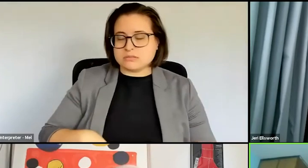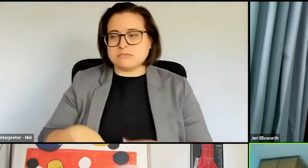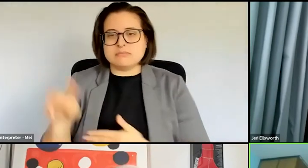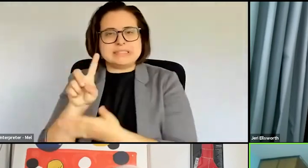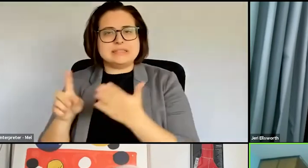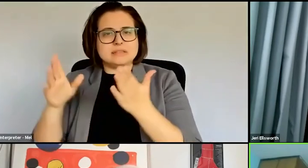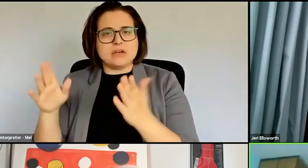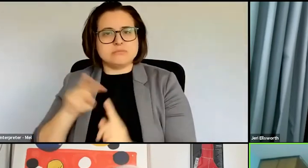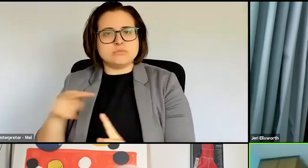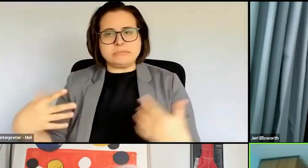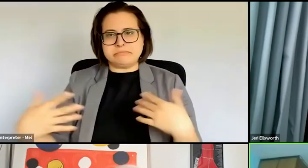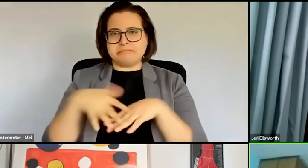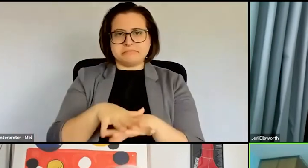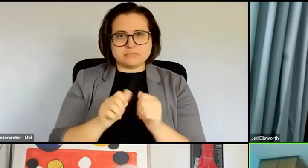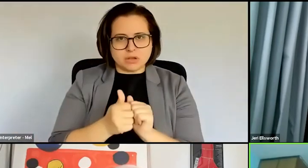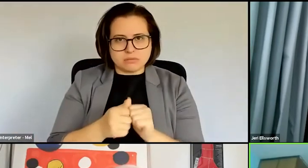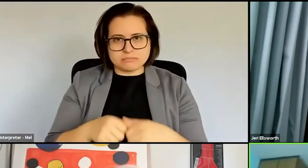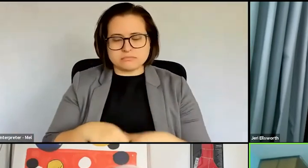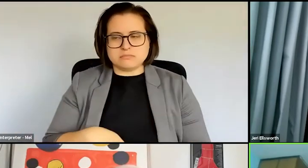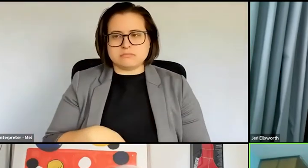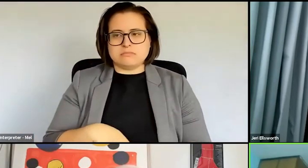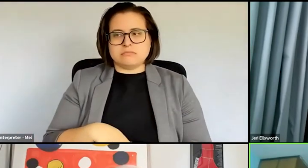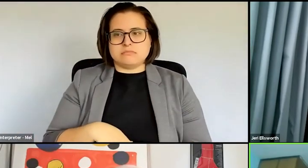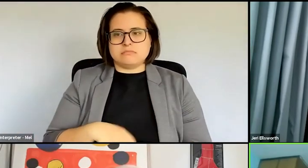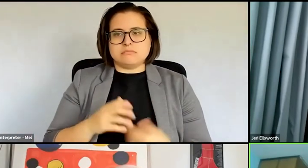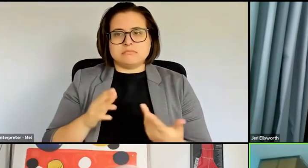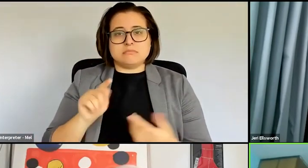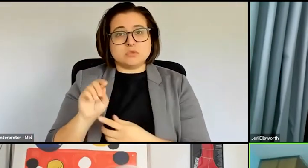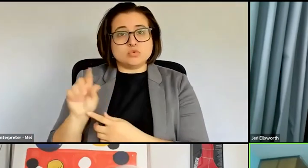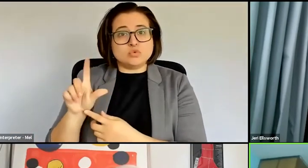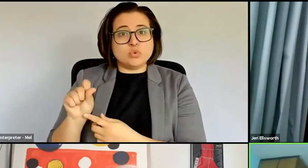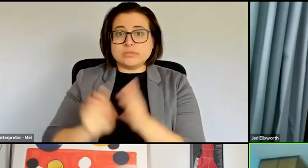to be developing better and better tools or are we going to spend a lot of our time you know,